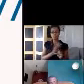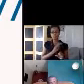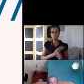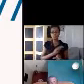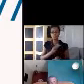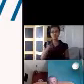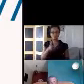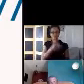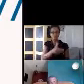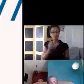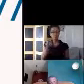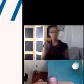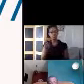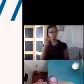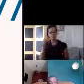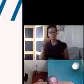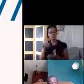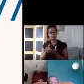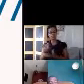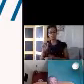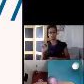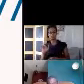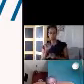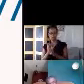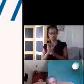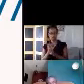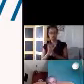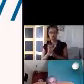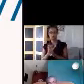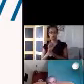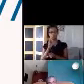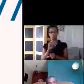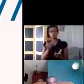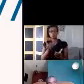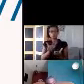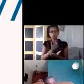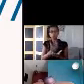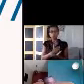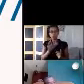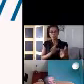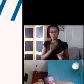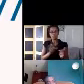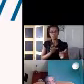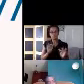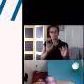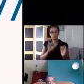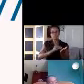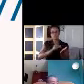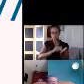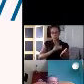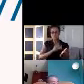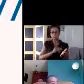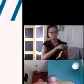anti-r is being able to bring new folks into this work.